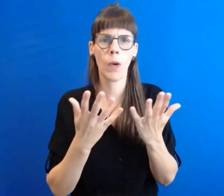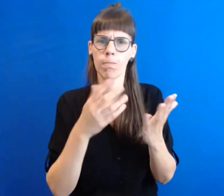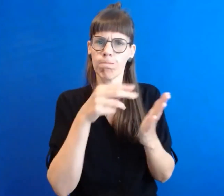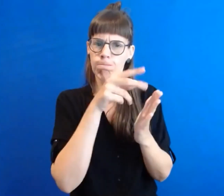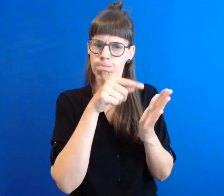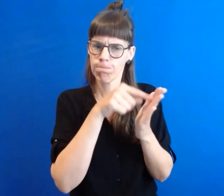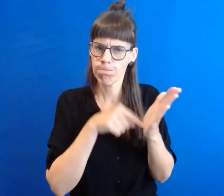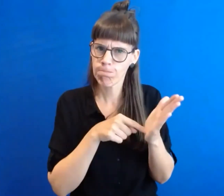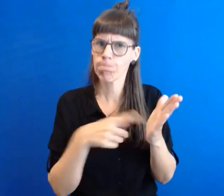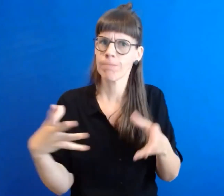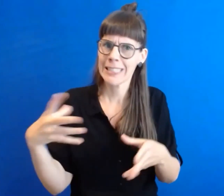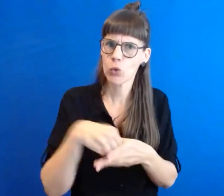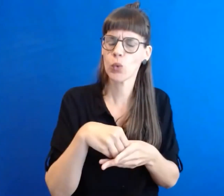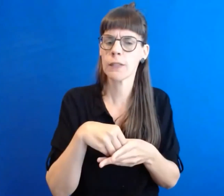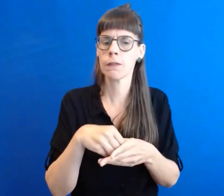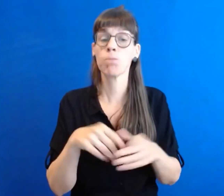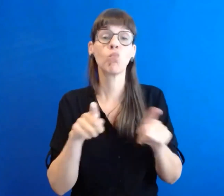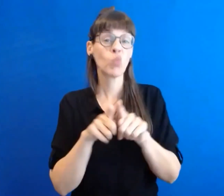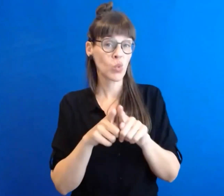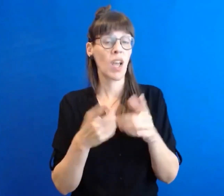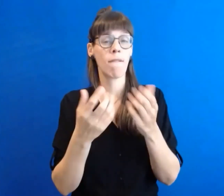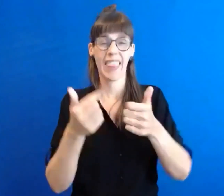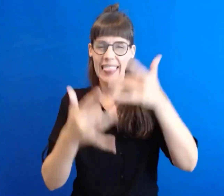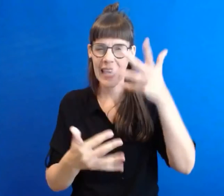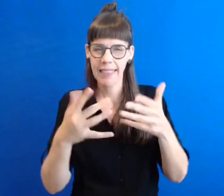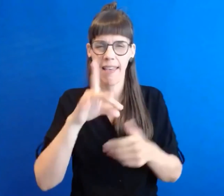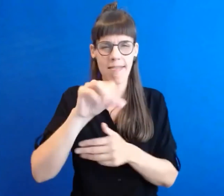resources including topics on inclusion